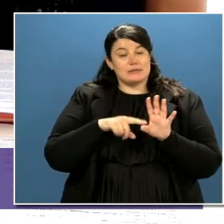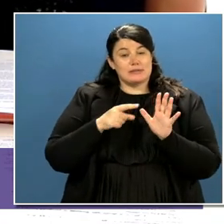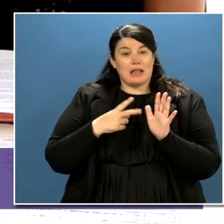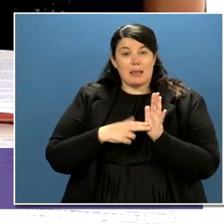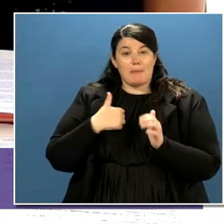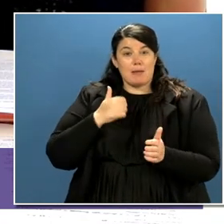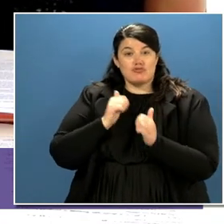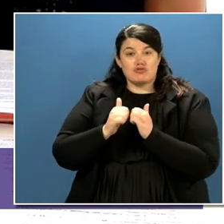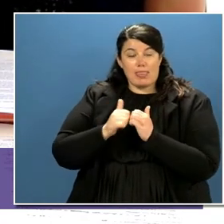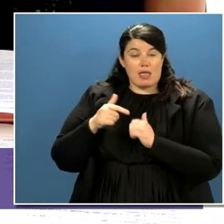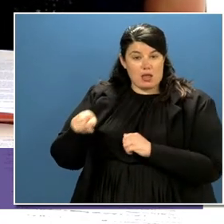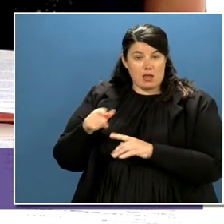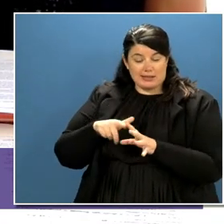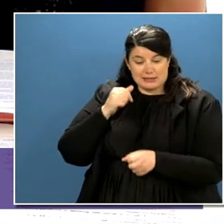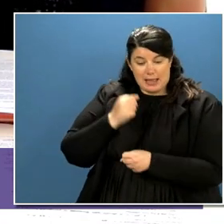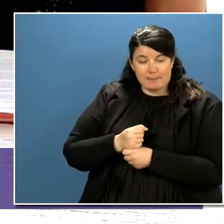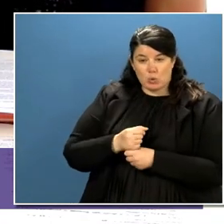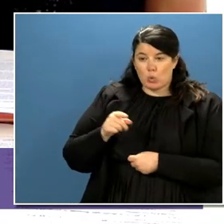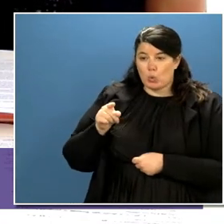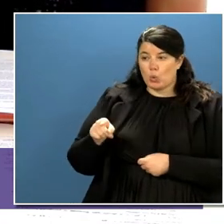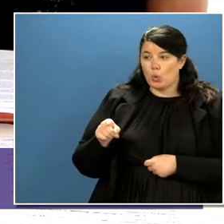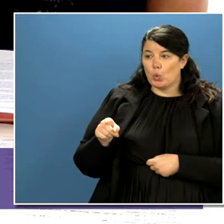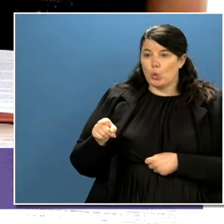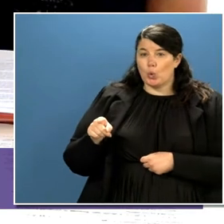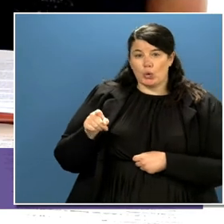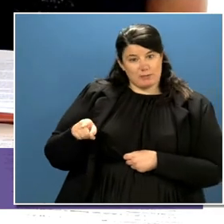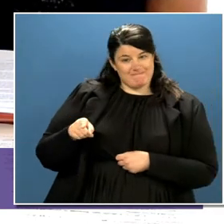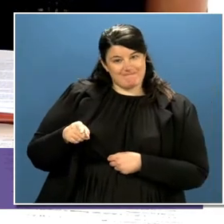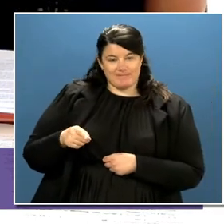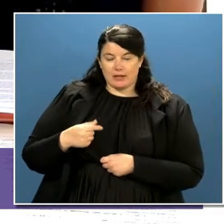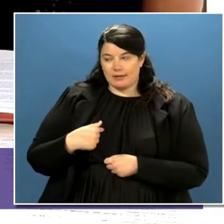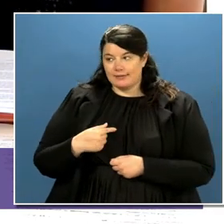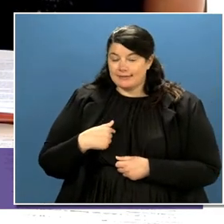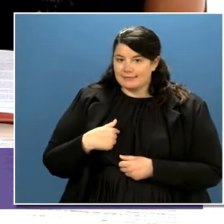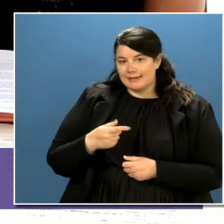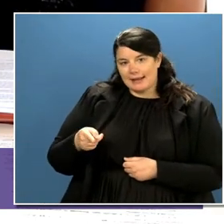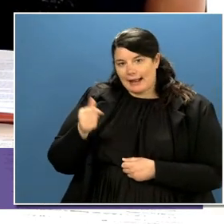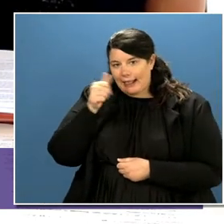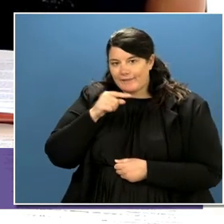Dylan was, I hate to admit it but he is a very clever boy, but was excelling at